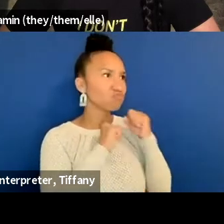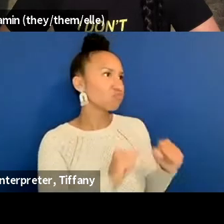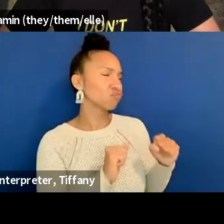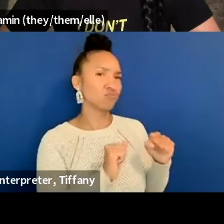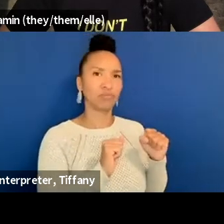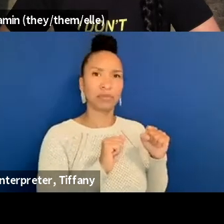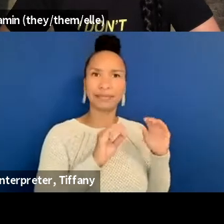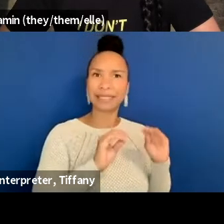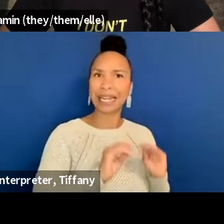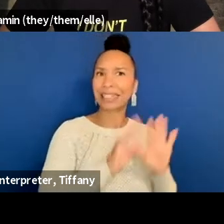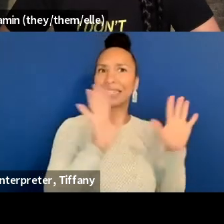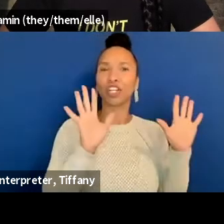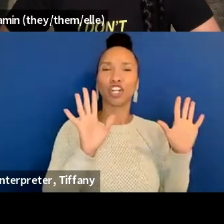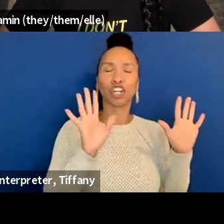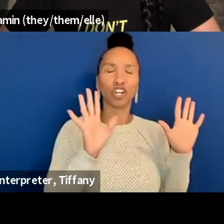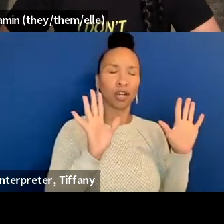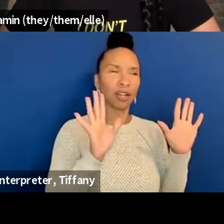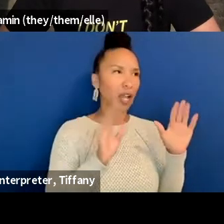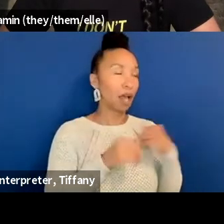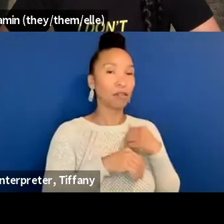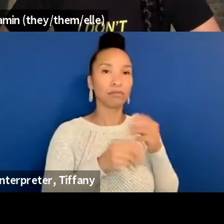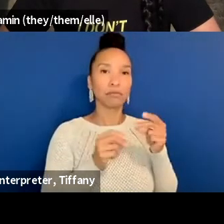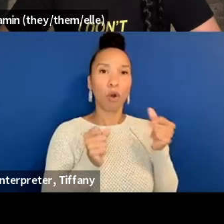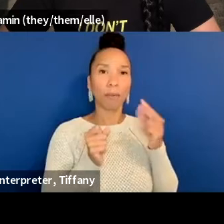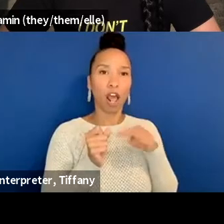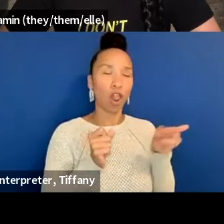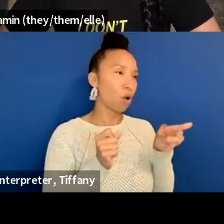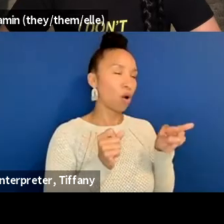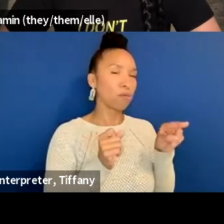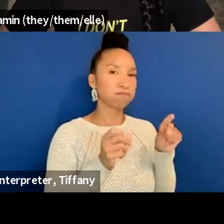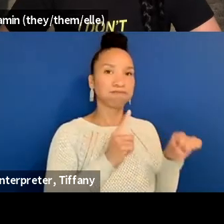Benjamin (they/them/elle): You know, I just wanted to see how can this connection, or like this moment of meeting.